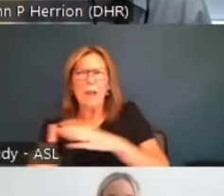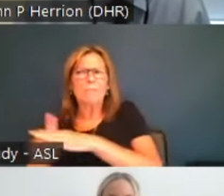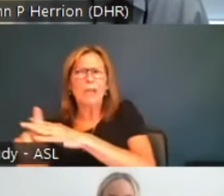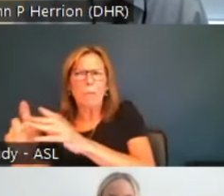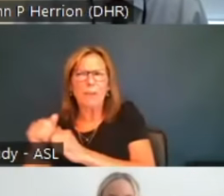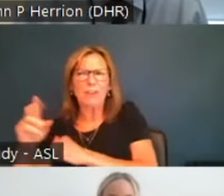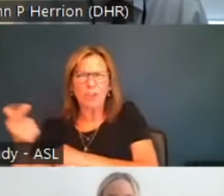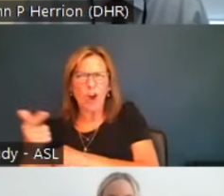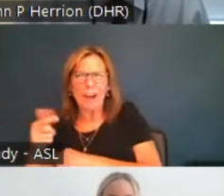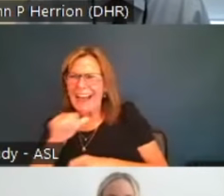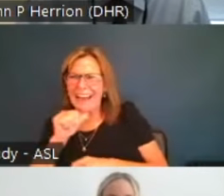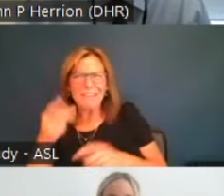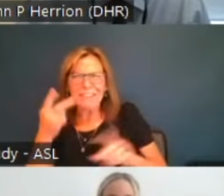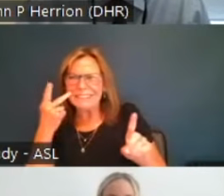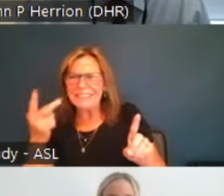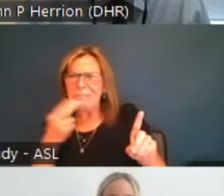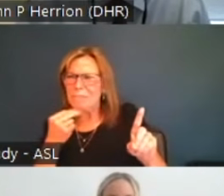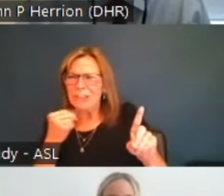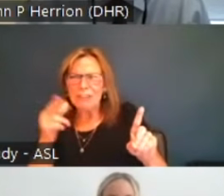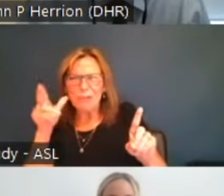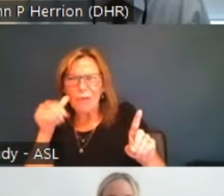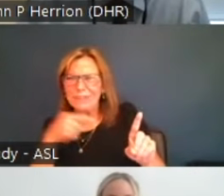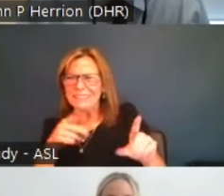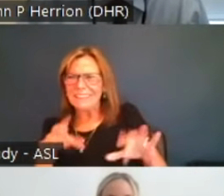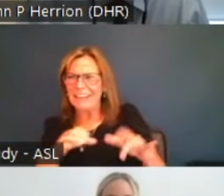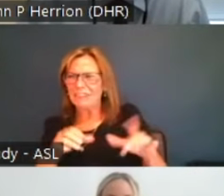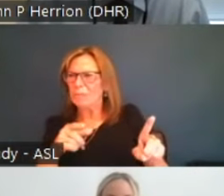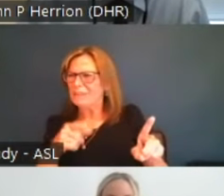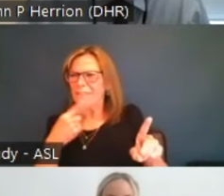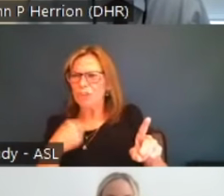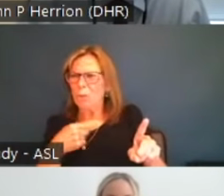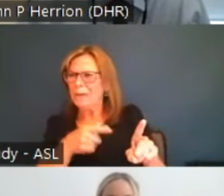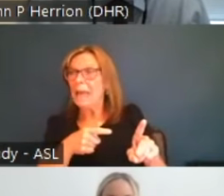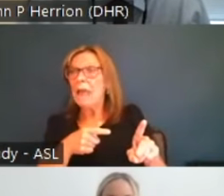dogs, So point of interest there,